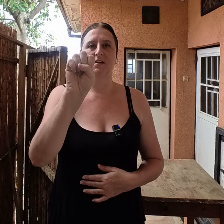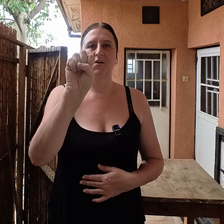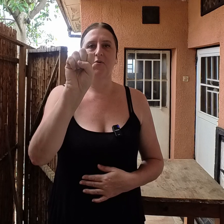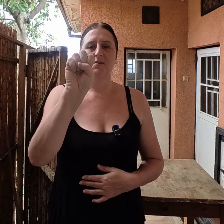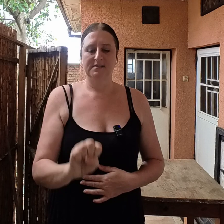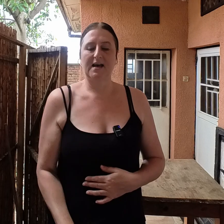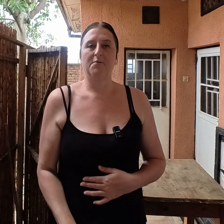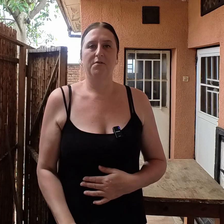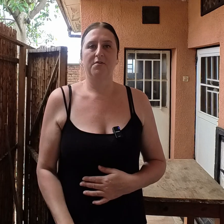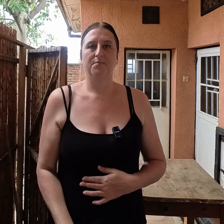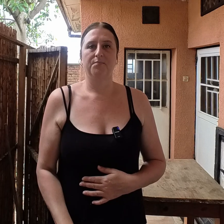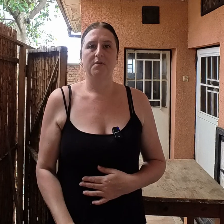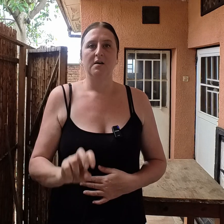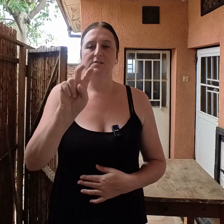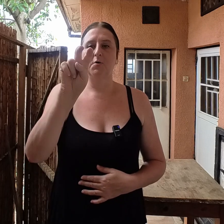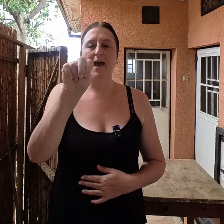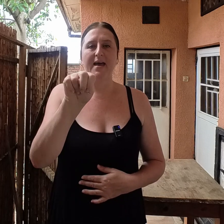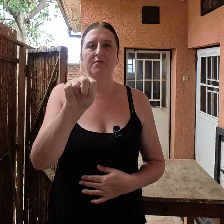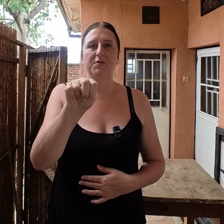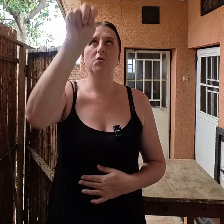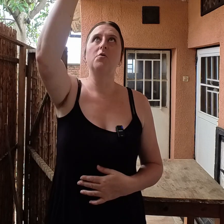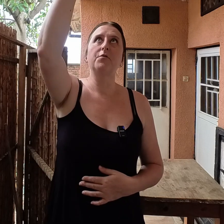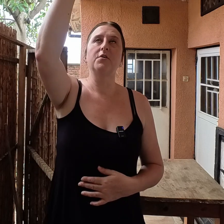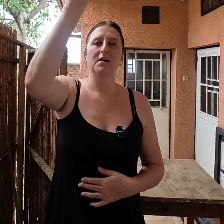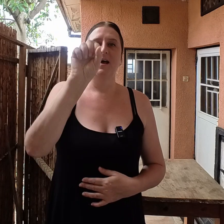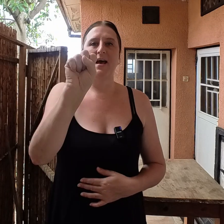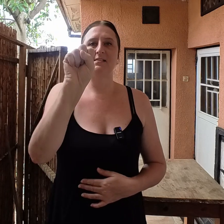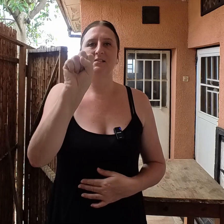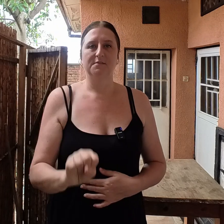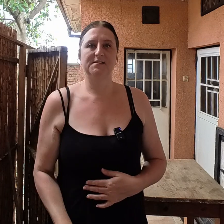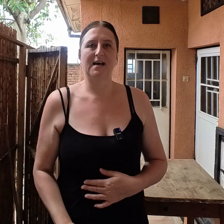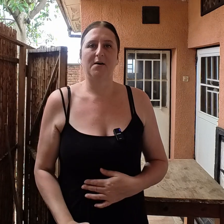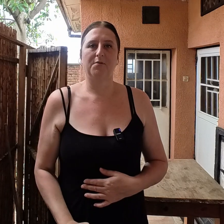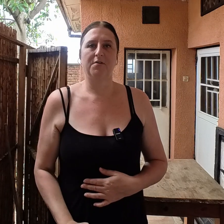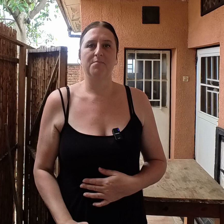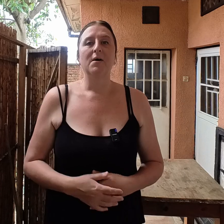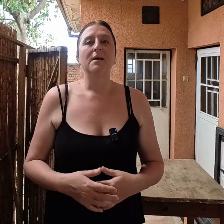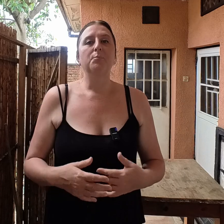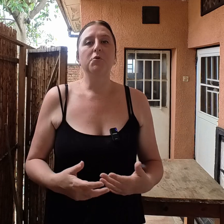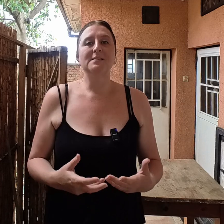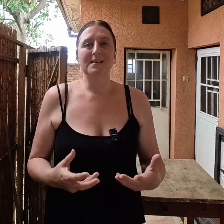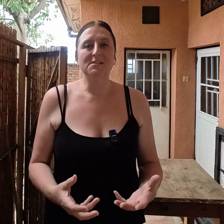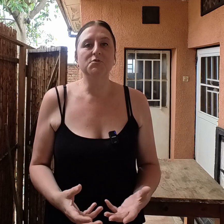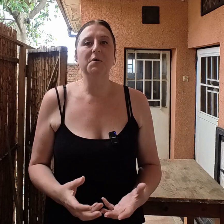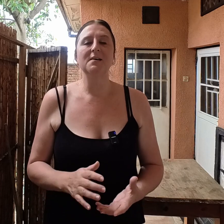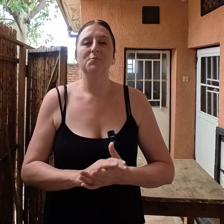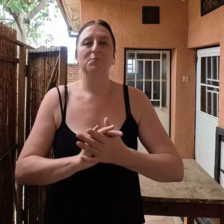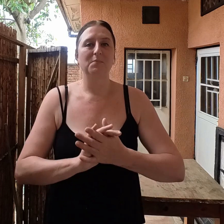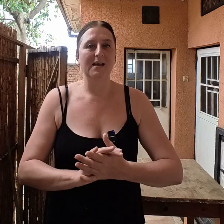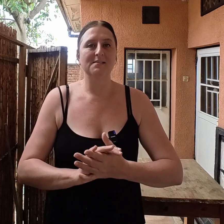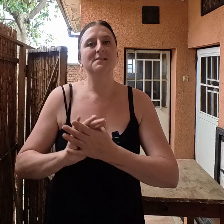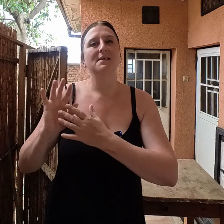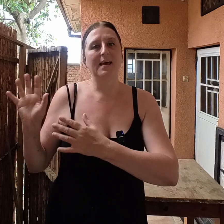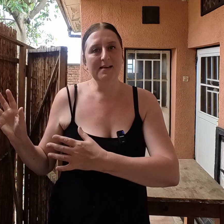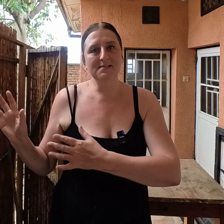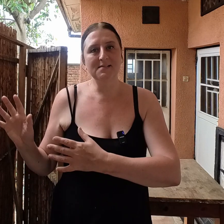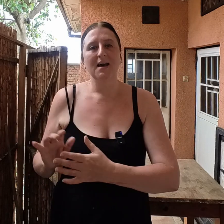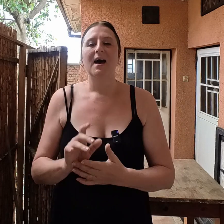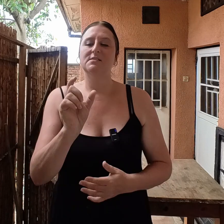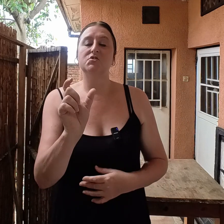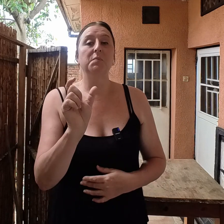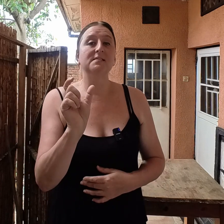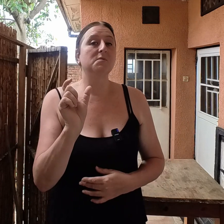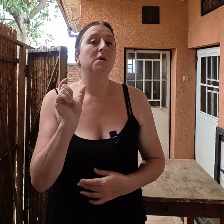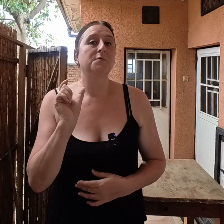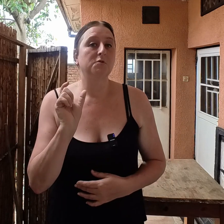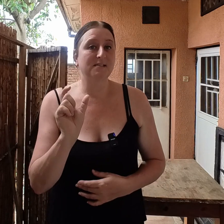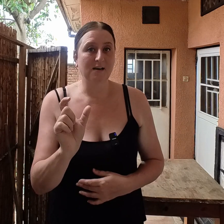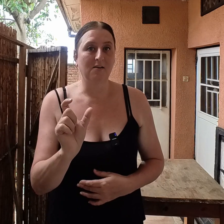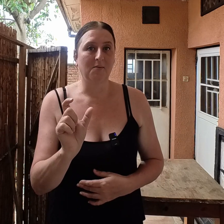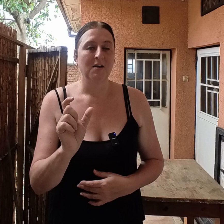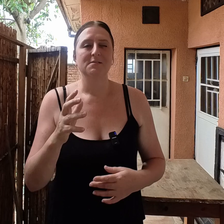going to go south. So N for North, S for South. Now, iburasirazuba means East, and 'zuba' is the word for sun.